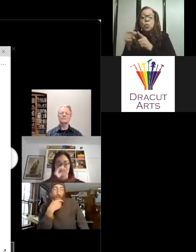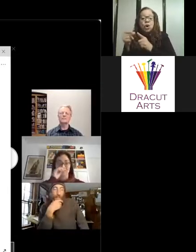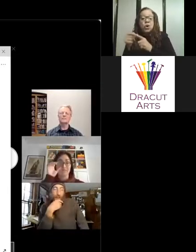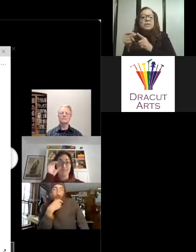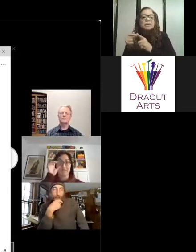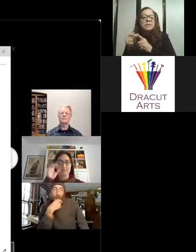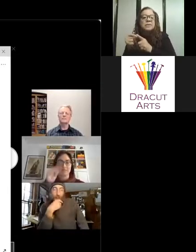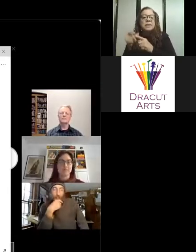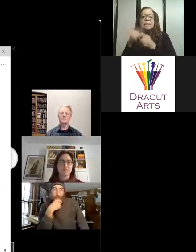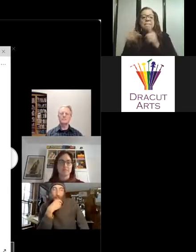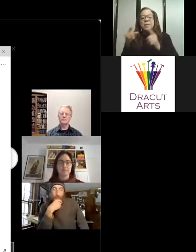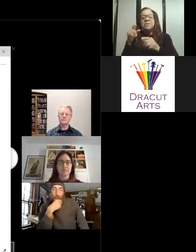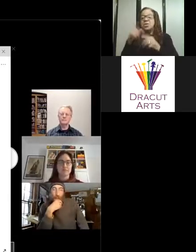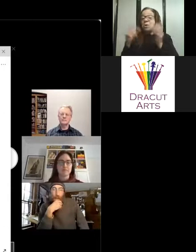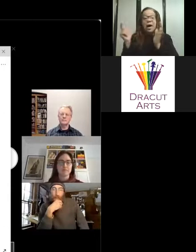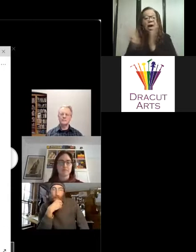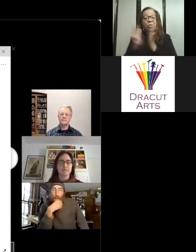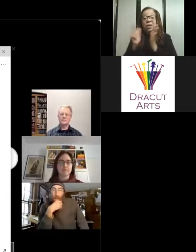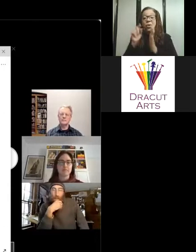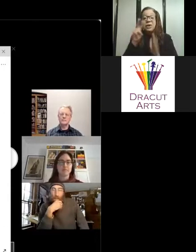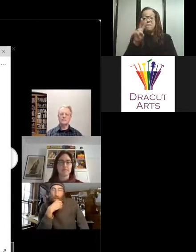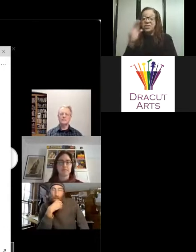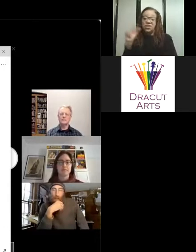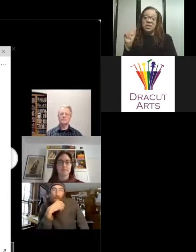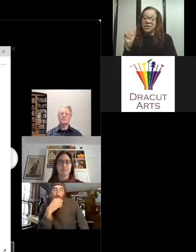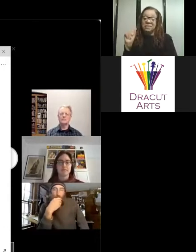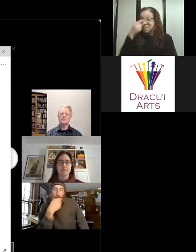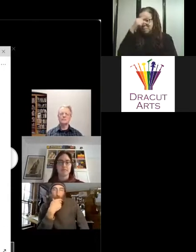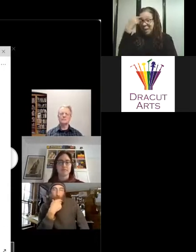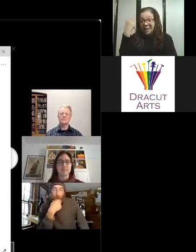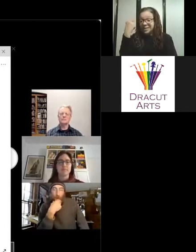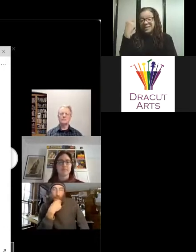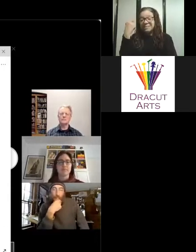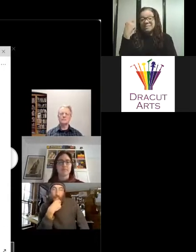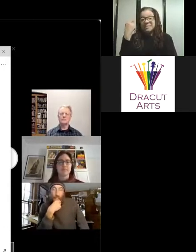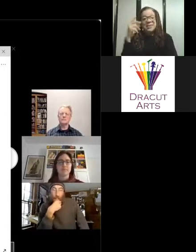was outlawed in Virginia, for-- had been for years, right, um, for enslaved